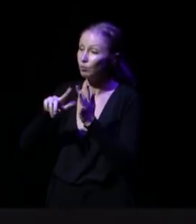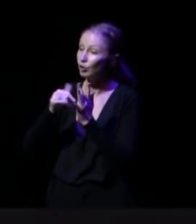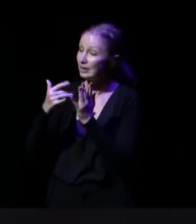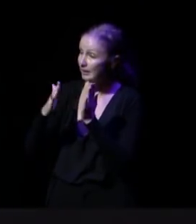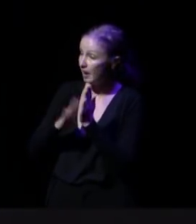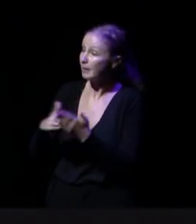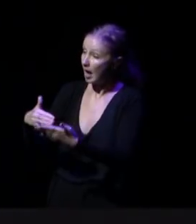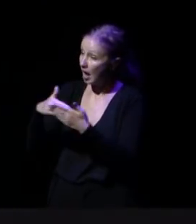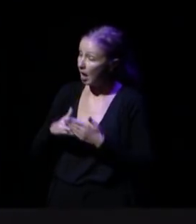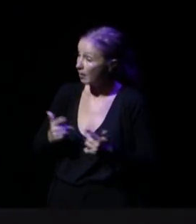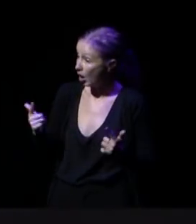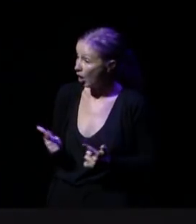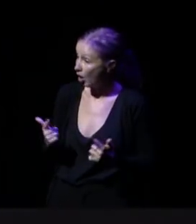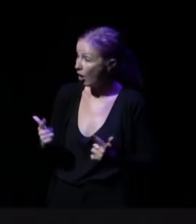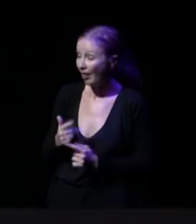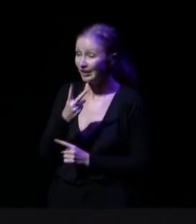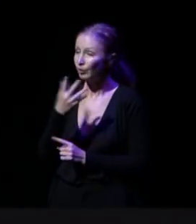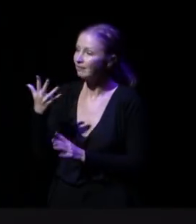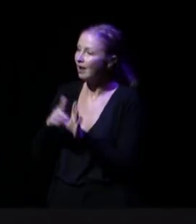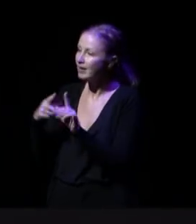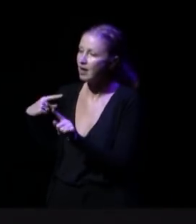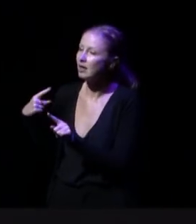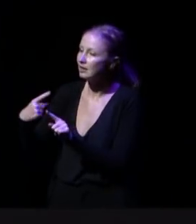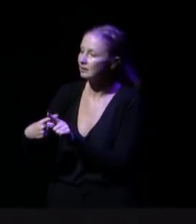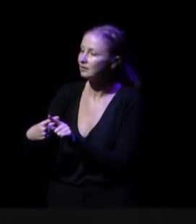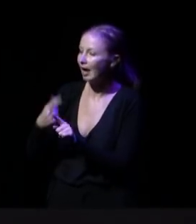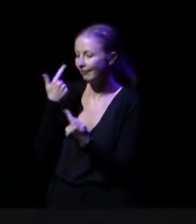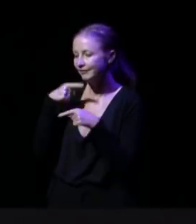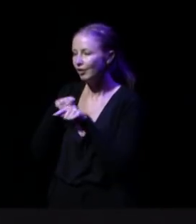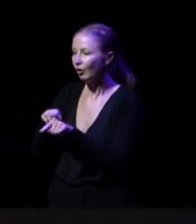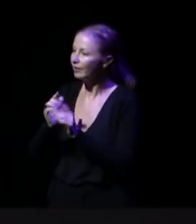I've been a Buddhist for 25 years now, and, you know,